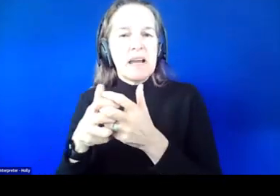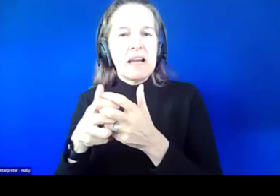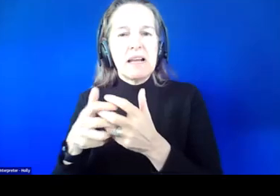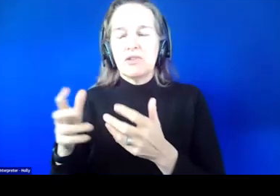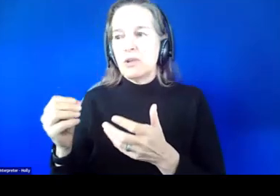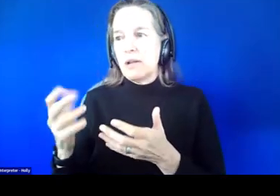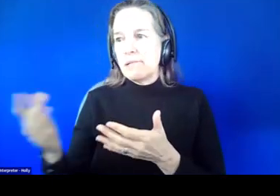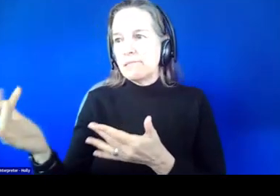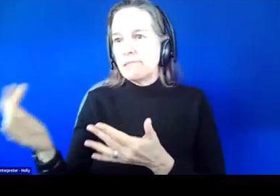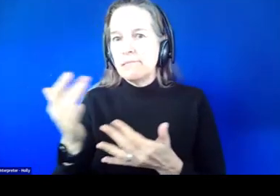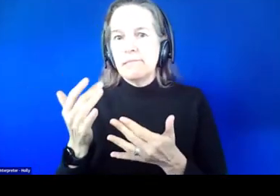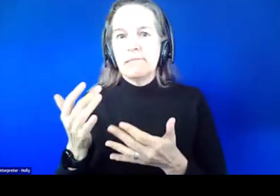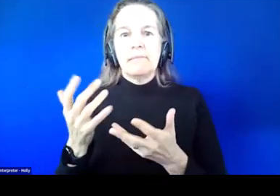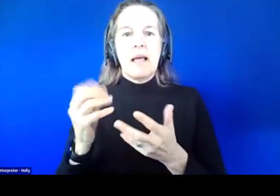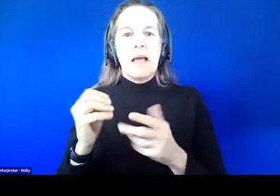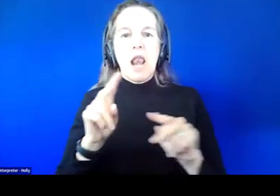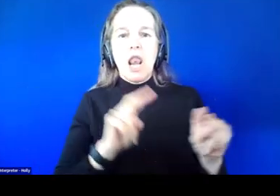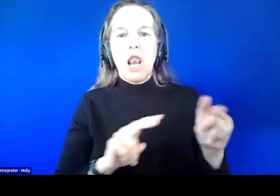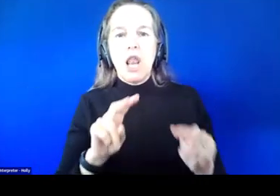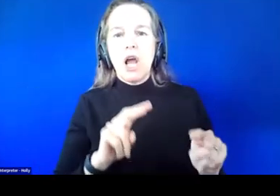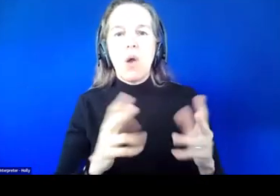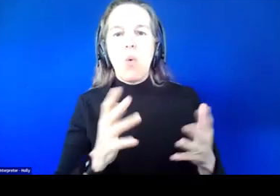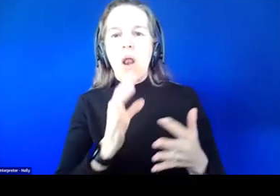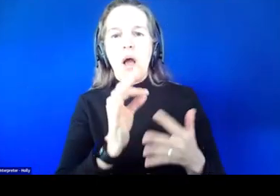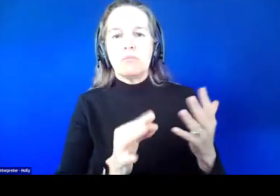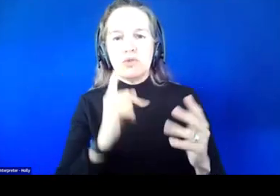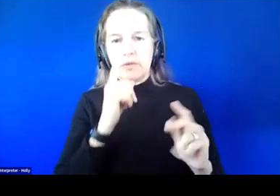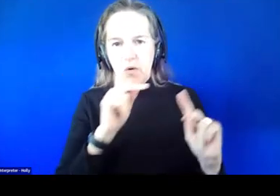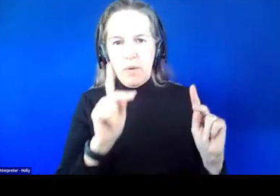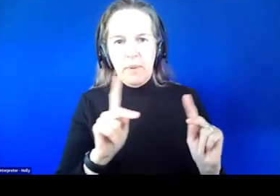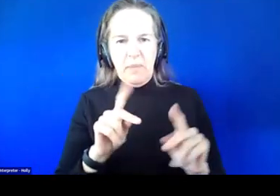that are institutionalized, as well as creating our